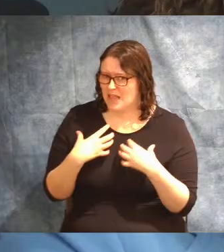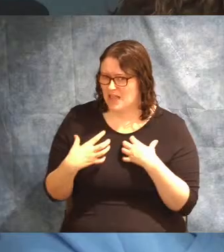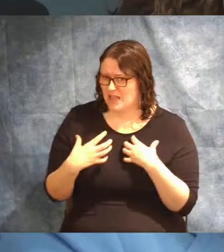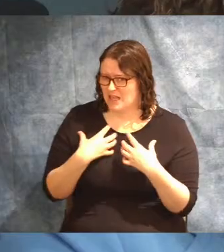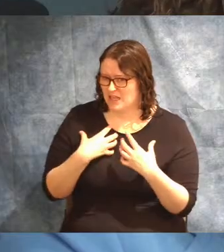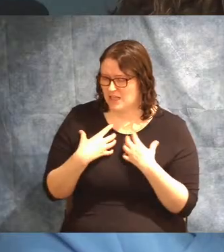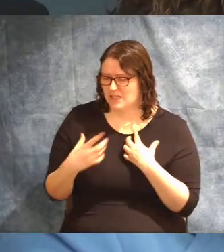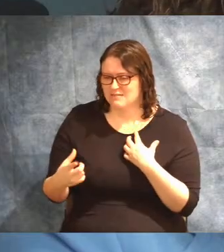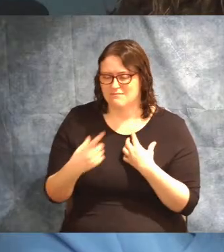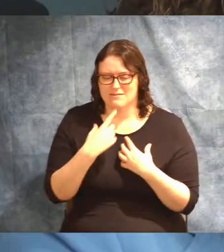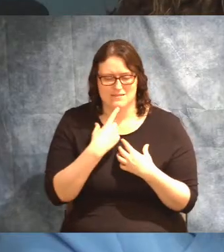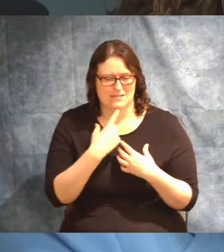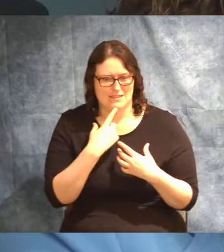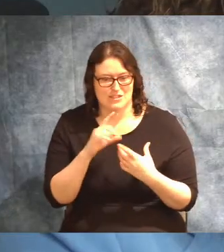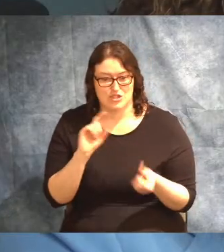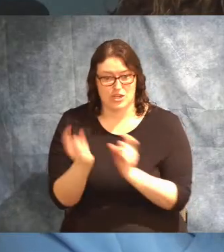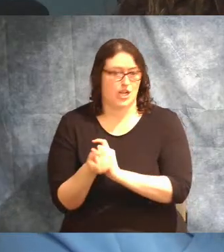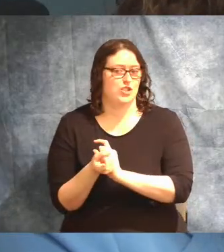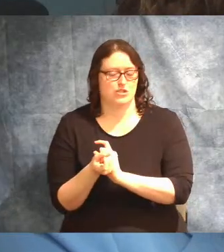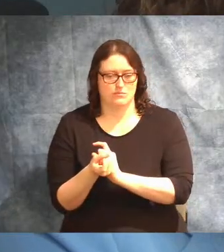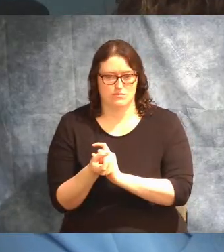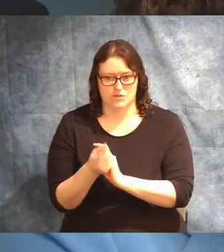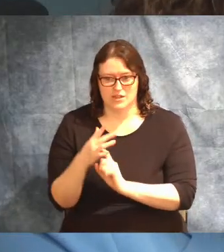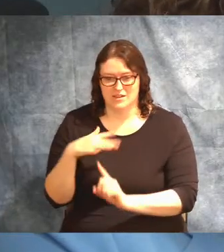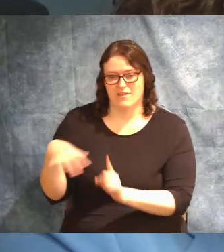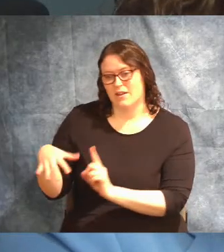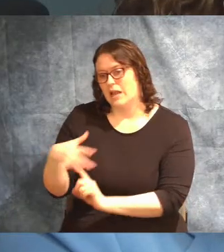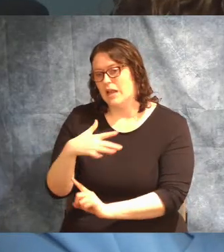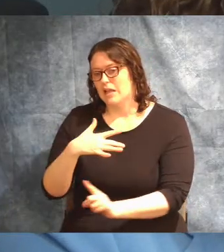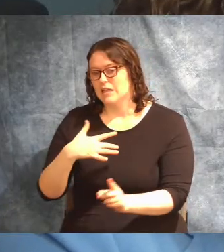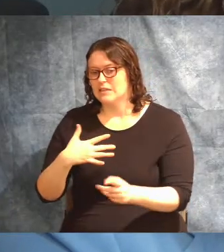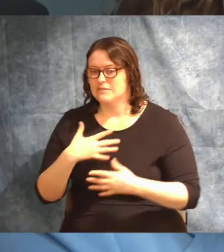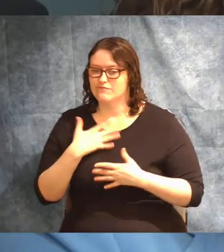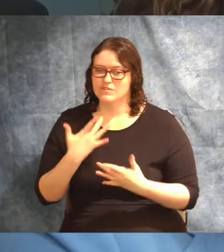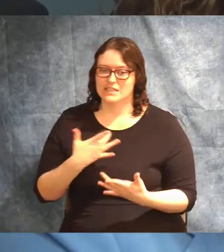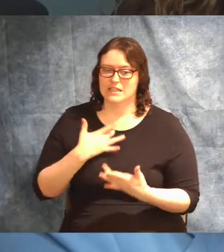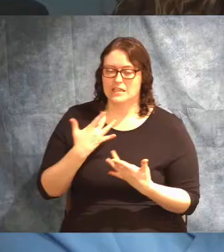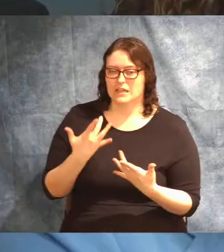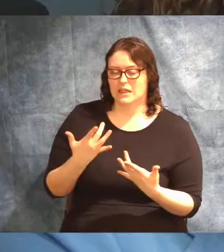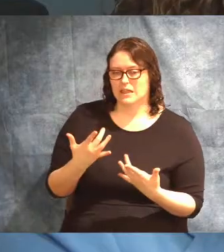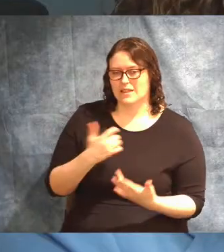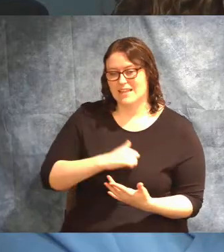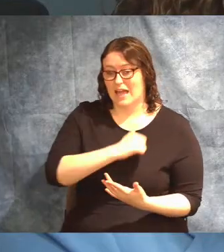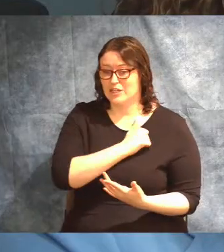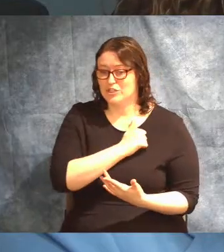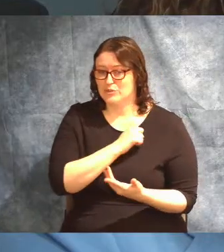been a it's a it's a change. The atmosphere is changing. They said the attitude is changing.